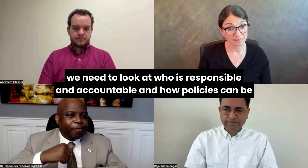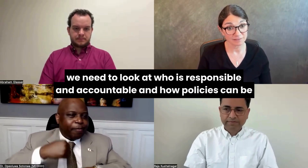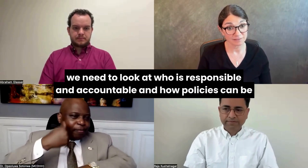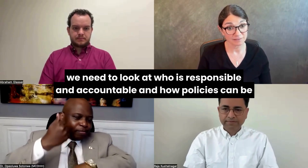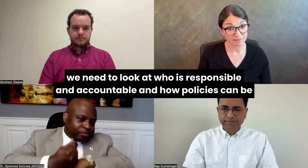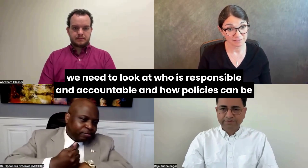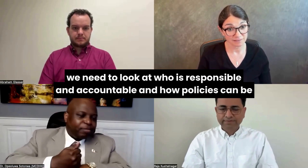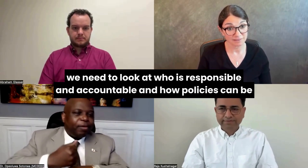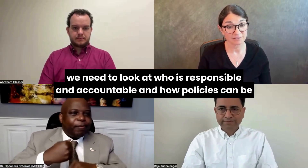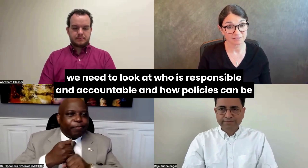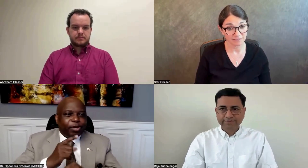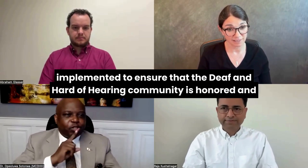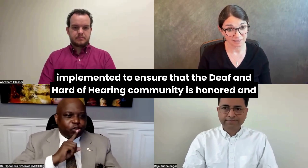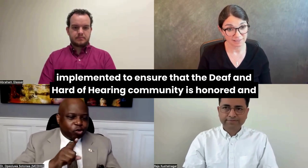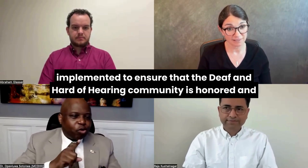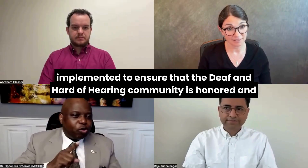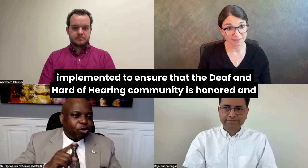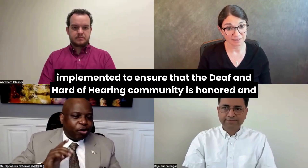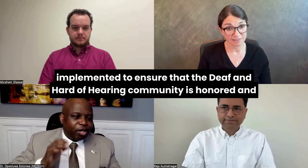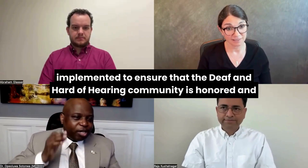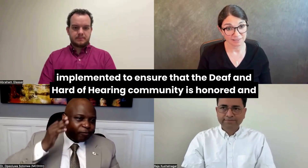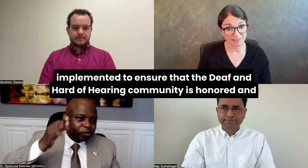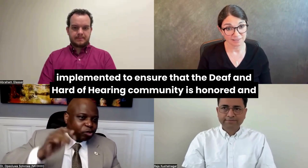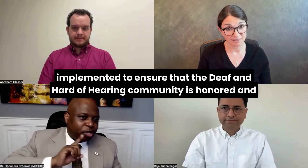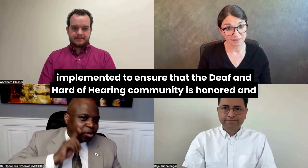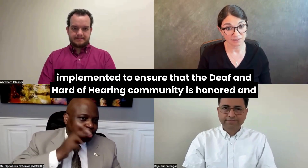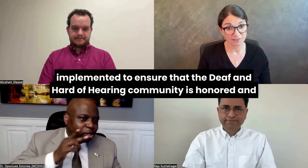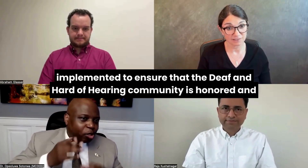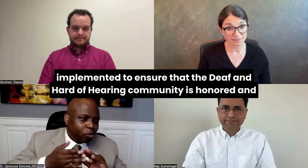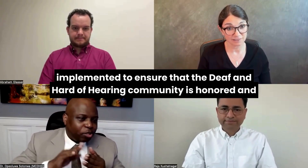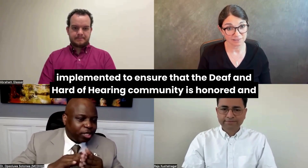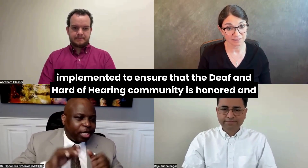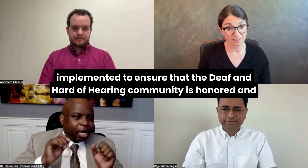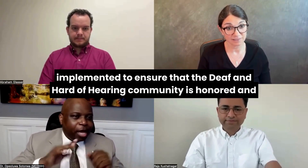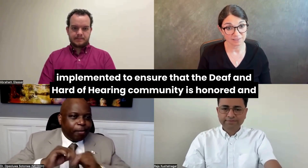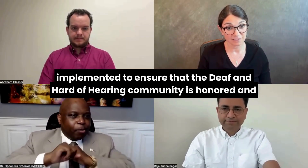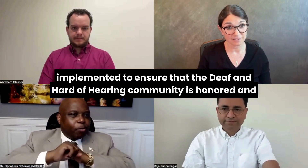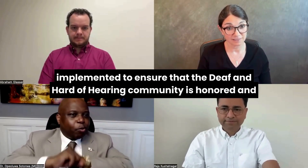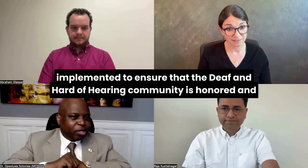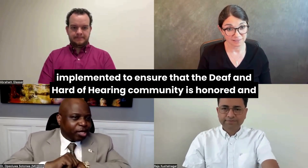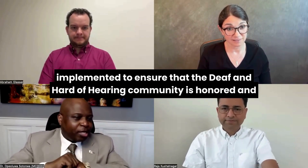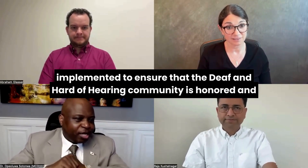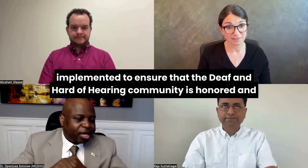implemented to ensure that the Deaf and Hard of Hearing community is honored and protected,